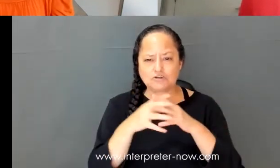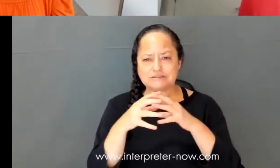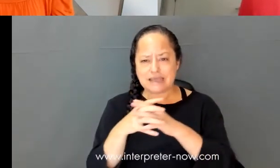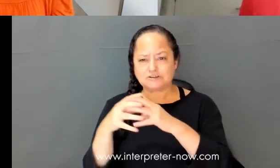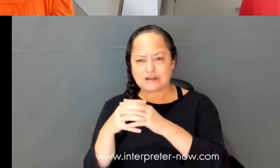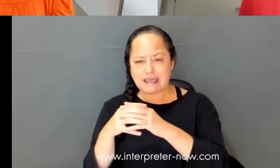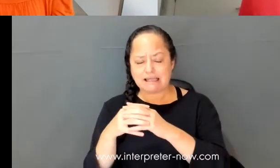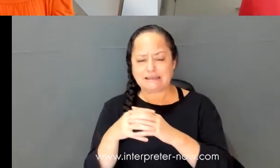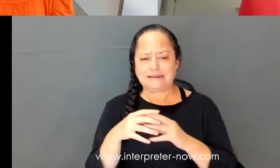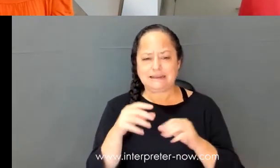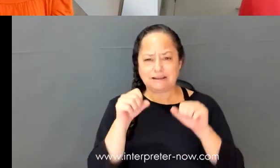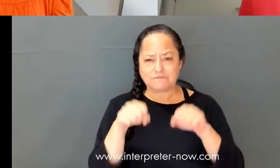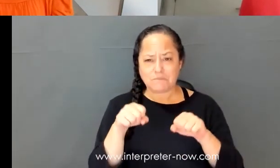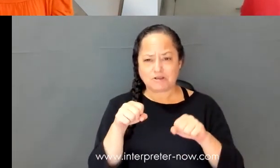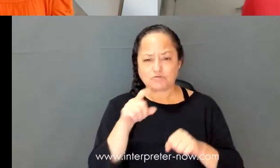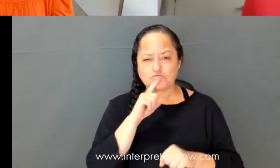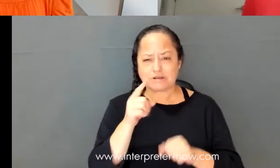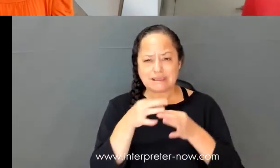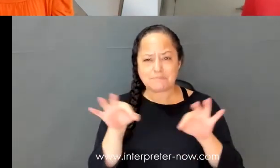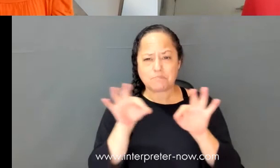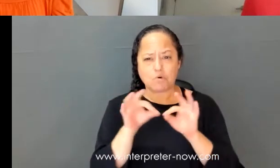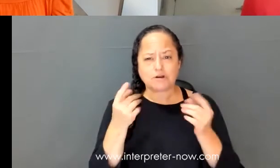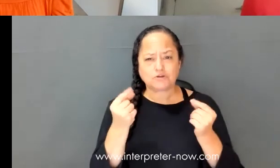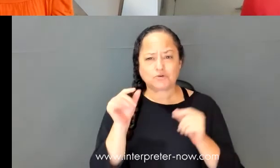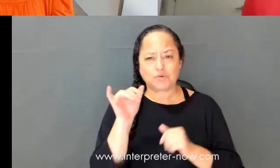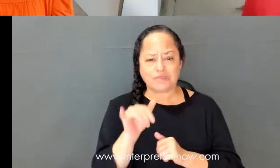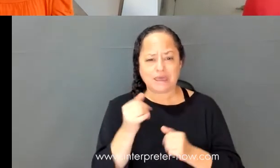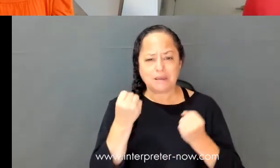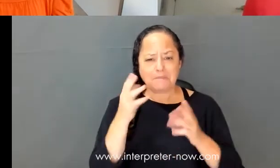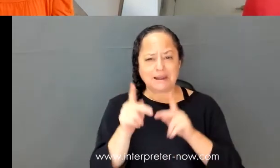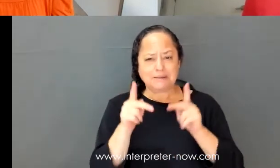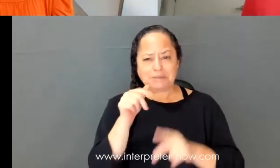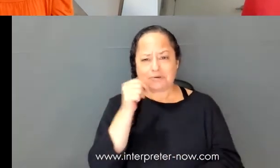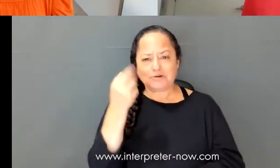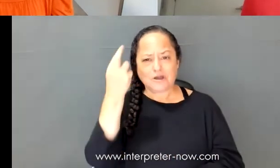It is really important to do that because what many people don't realize is we do operate